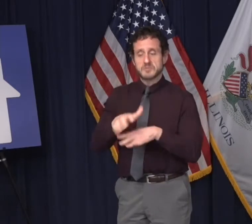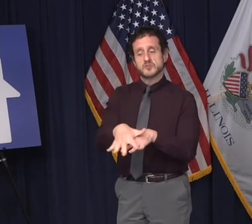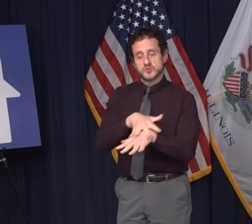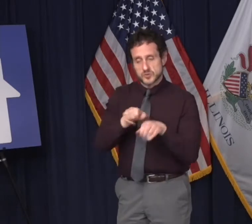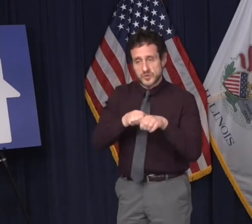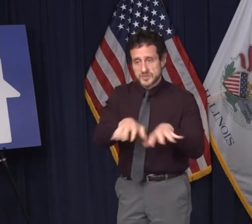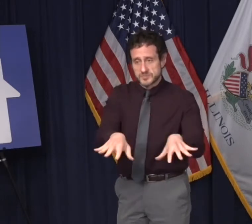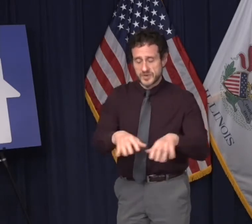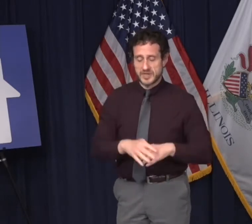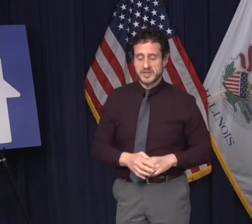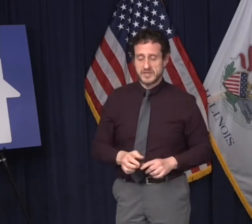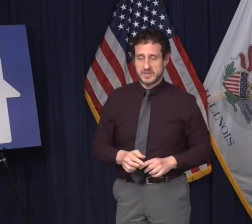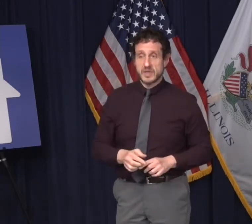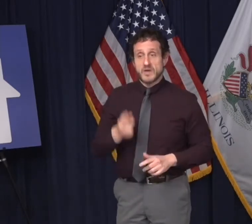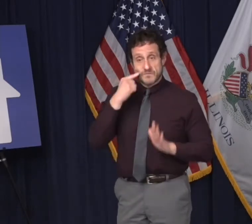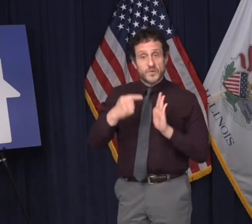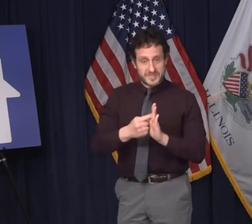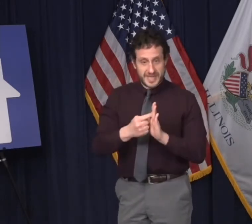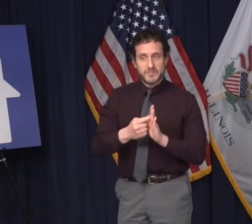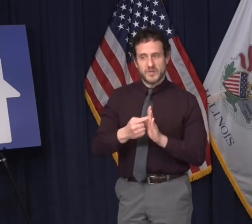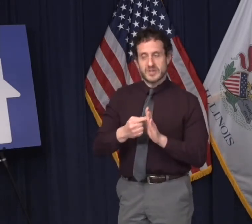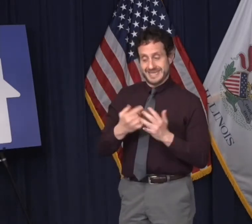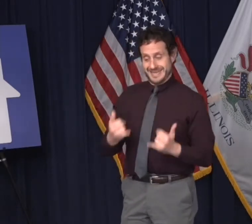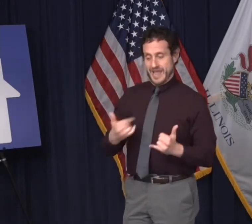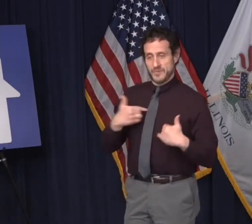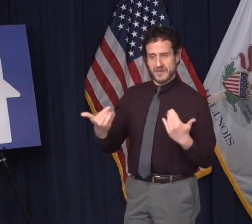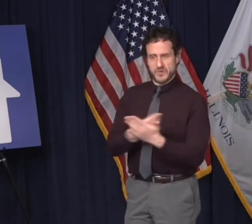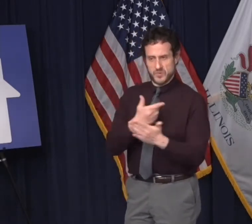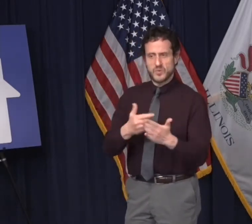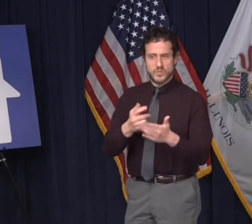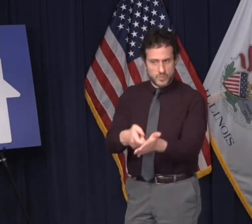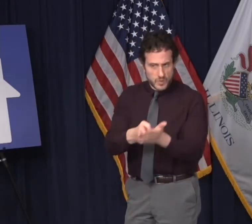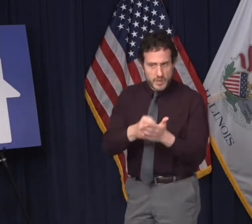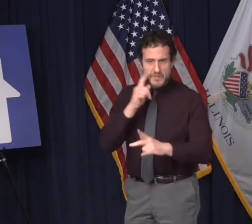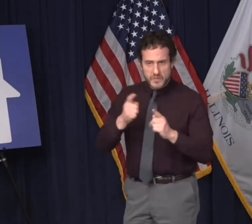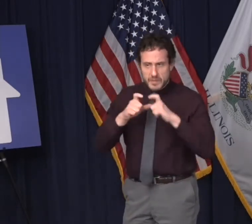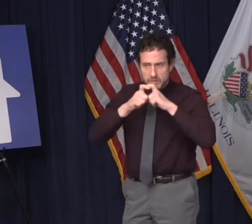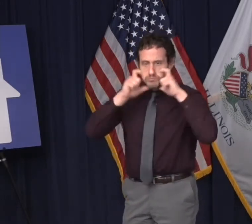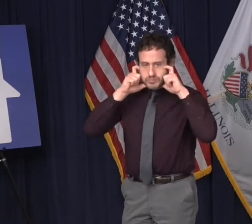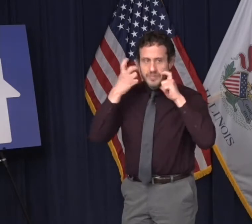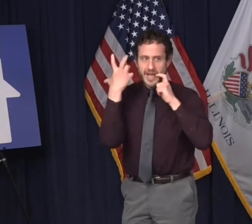GREATER SUCCESS IN OUR PUBLIC HEALTH MEASURES, PARTICULARLY OUR NEW FACE COVERING REQUIREMENT.